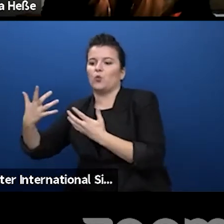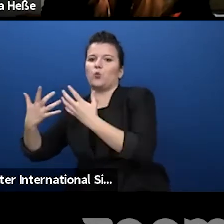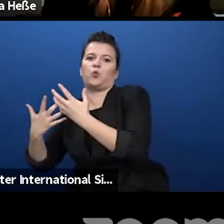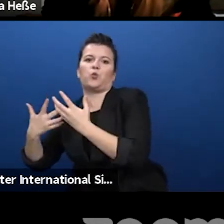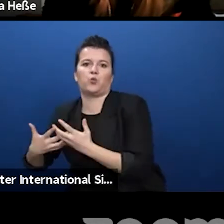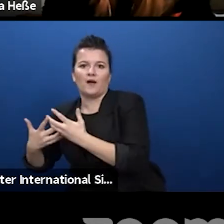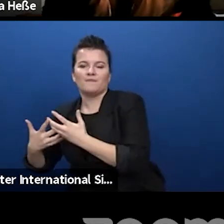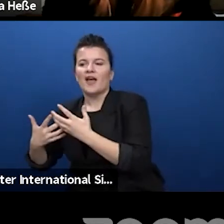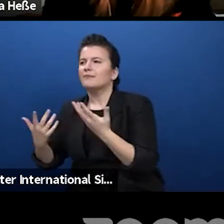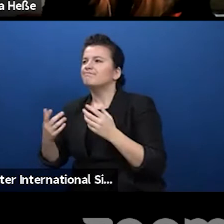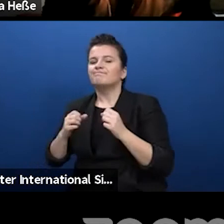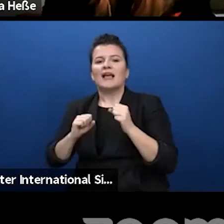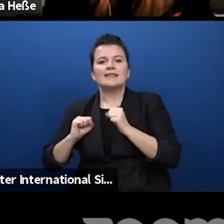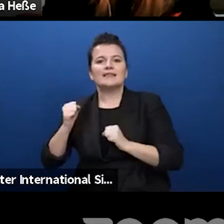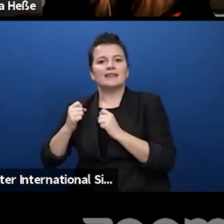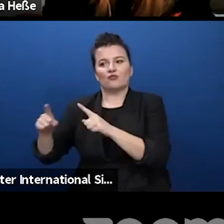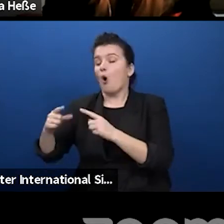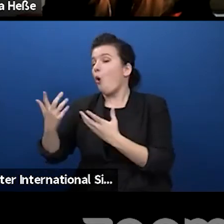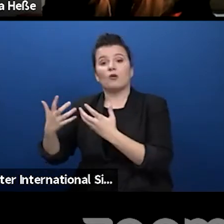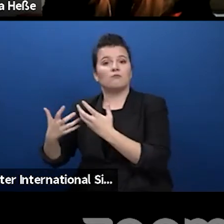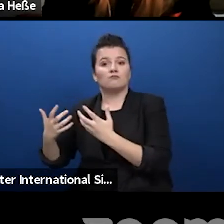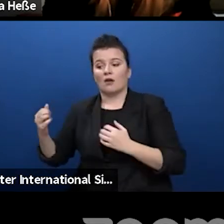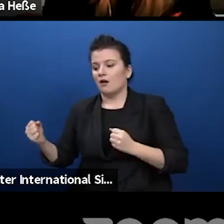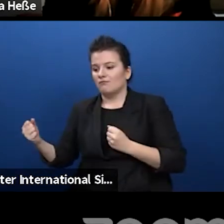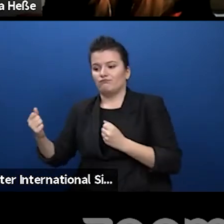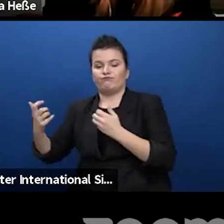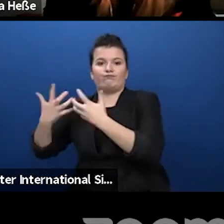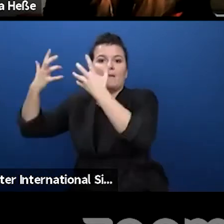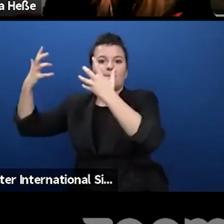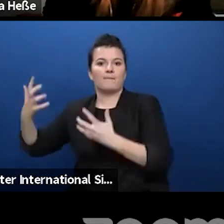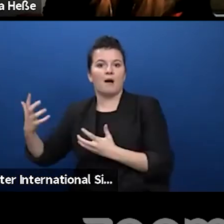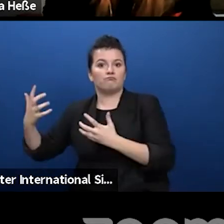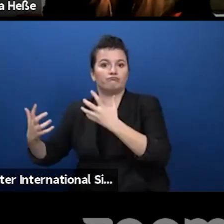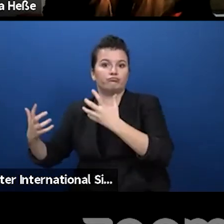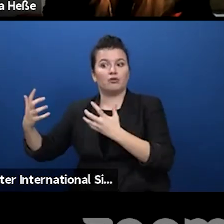saying it's okay to disagree, we can be the space of disagreement, we can be the space